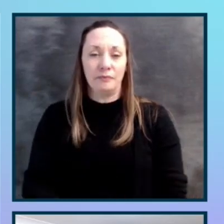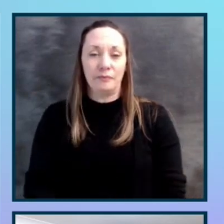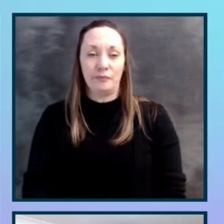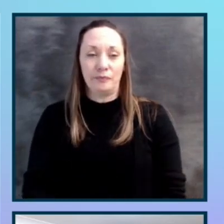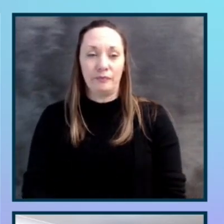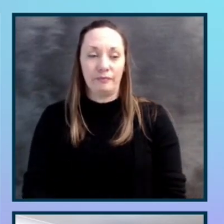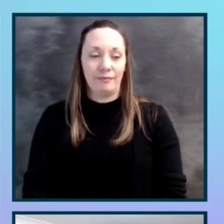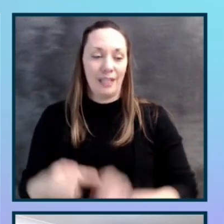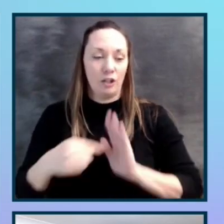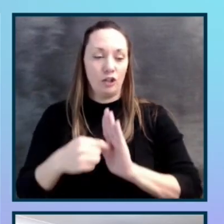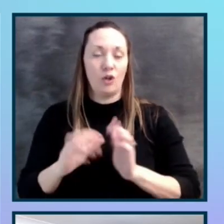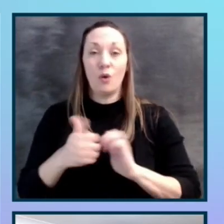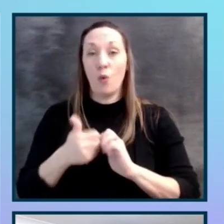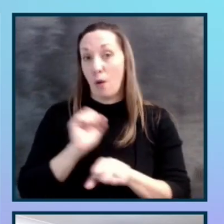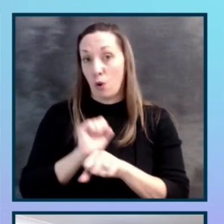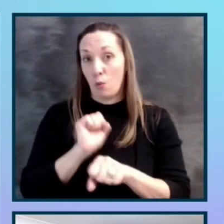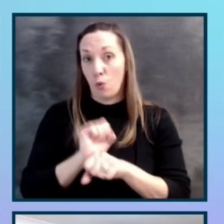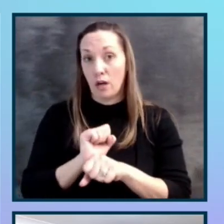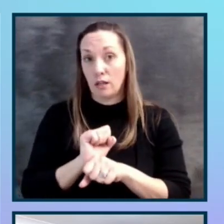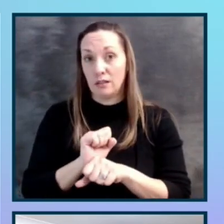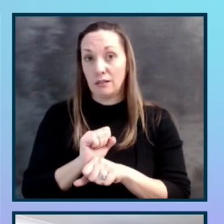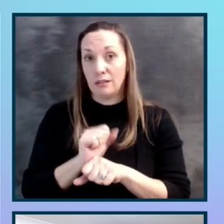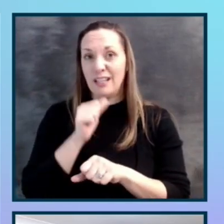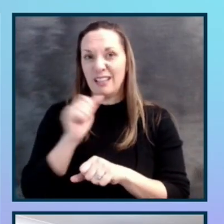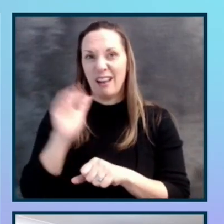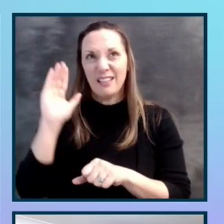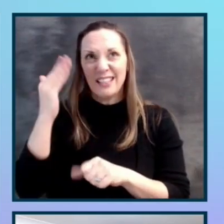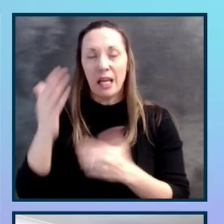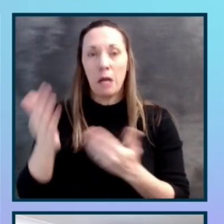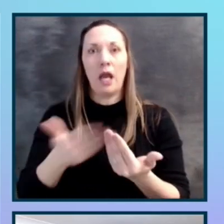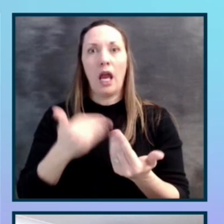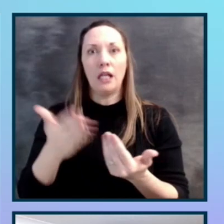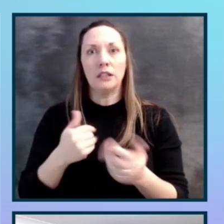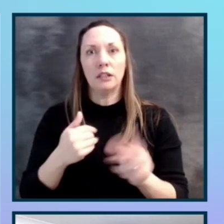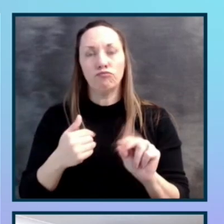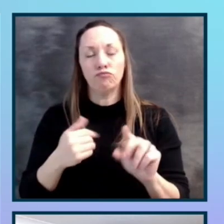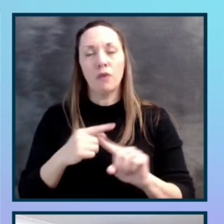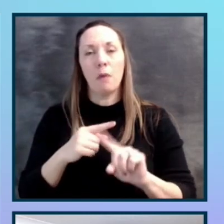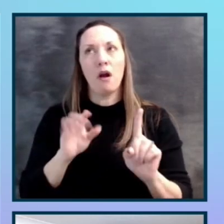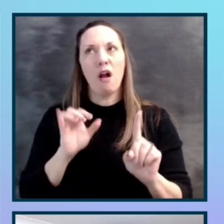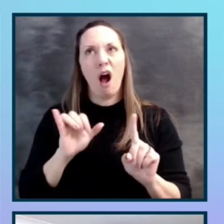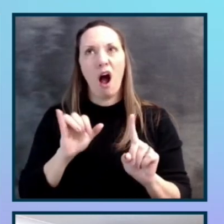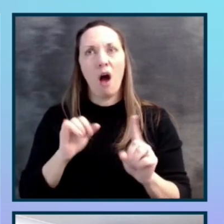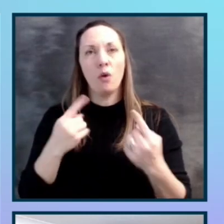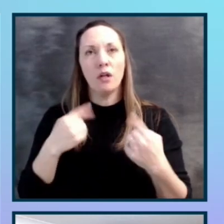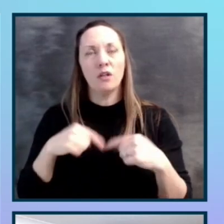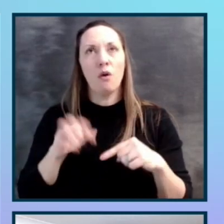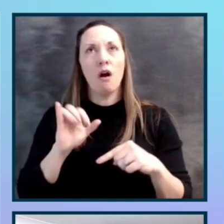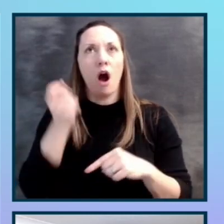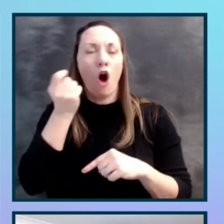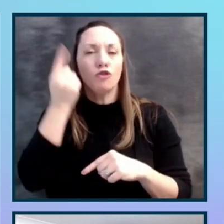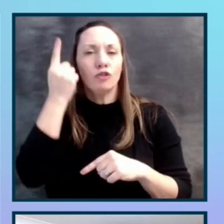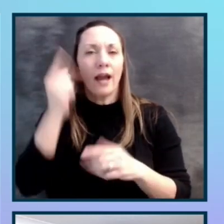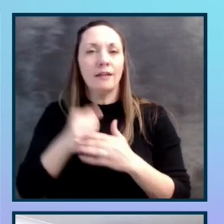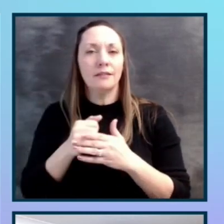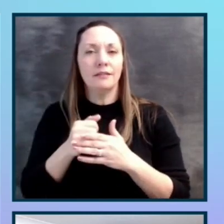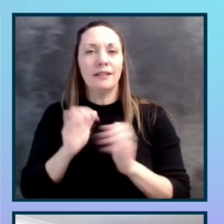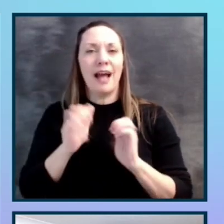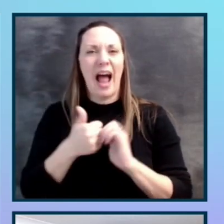how it works 'cause it doesn't sound like the easiest thing, but once you understand how it actually functions in practice, you know,